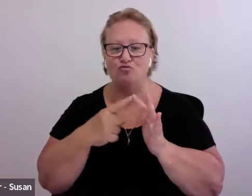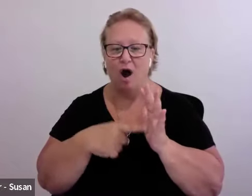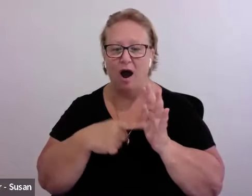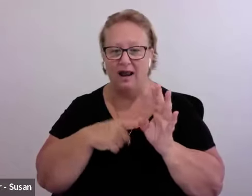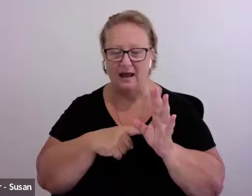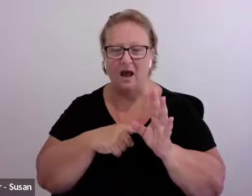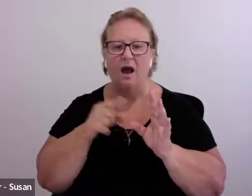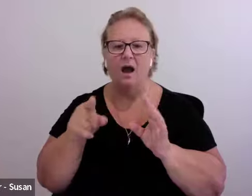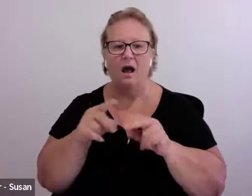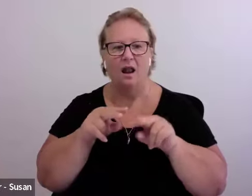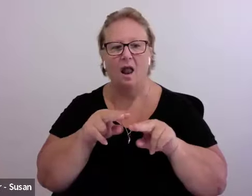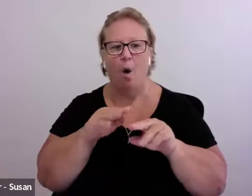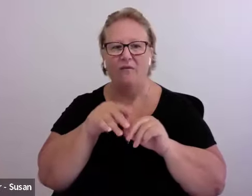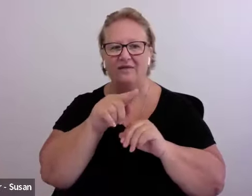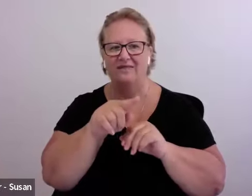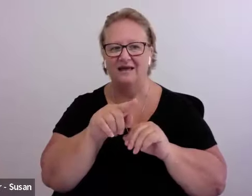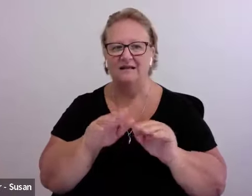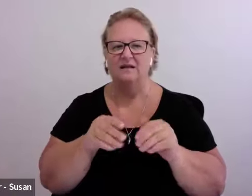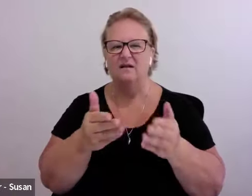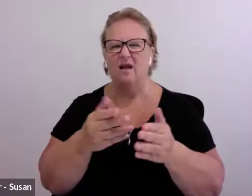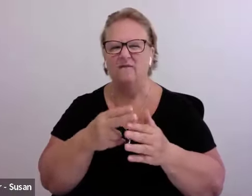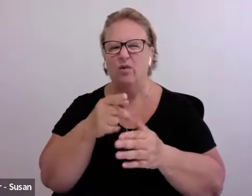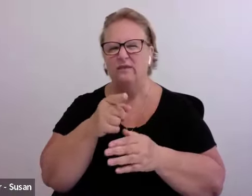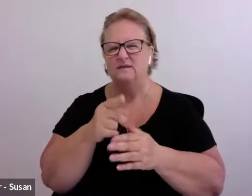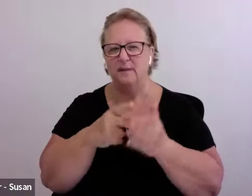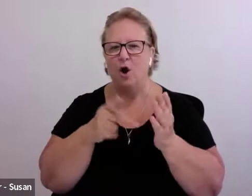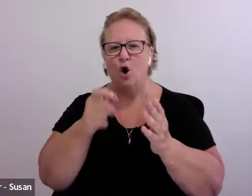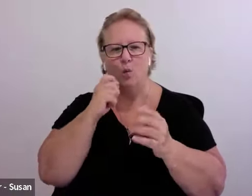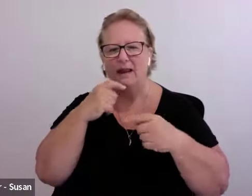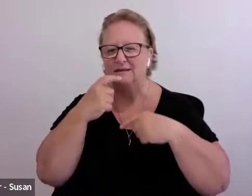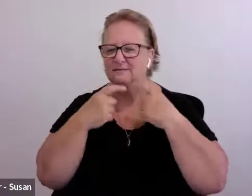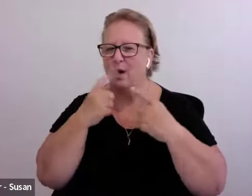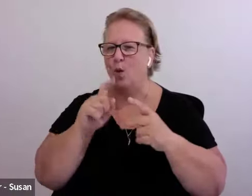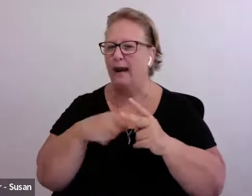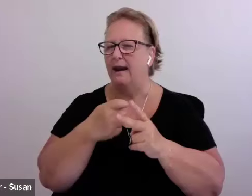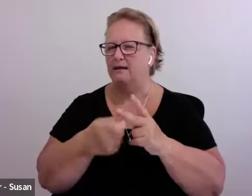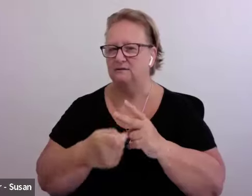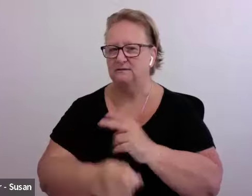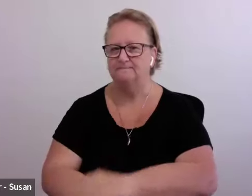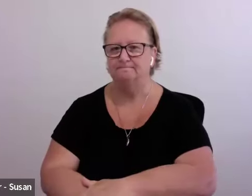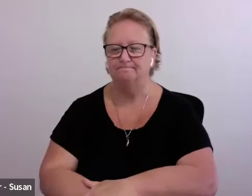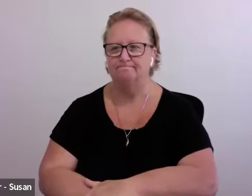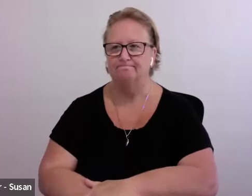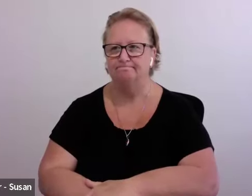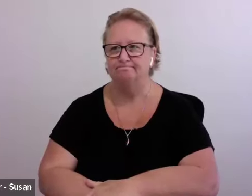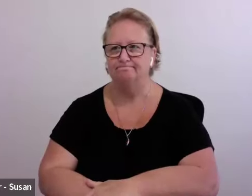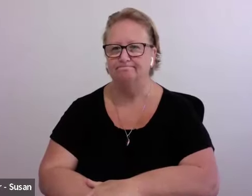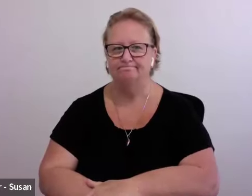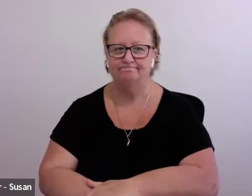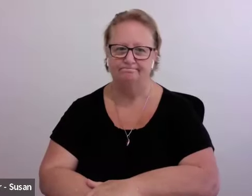introduce Catherine Raffaele, our research programs manager, and Catherine, along with Keira O'Reilly, project